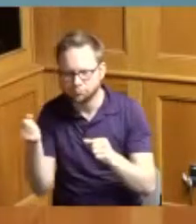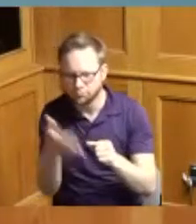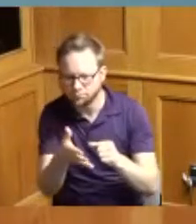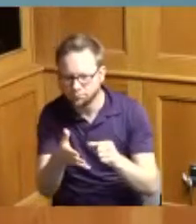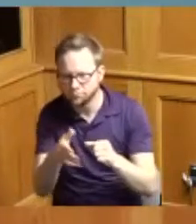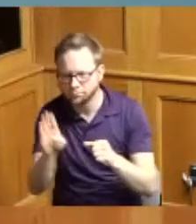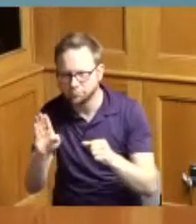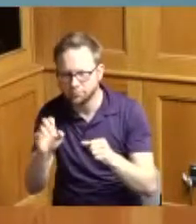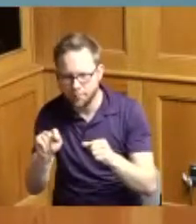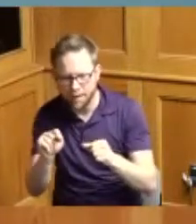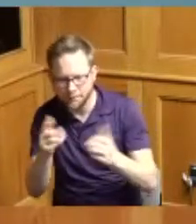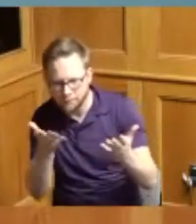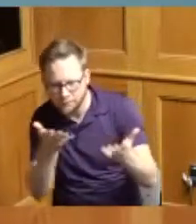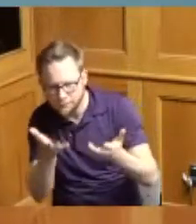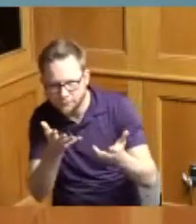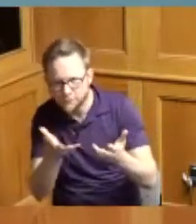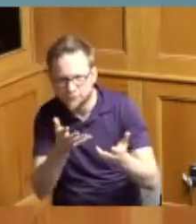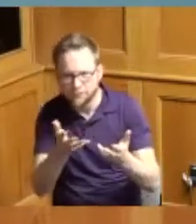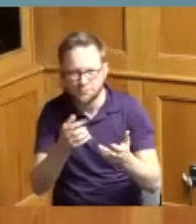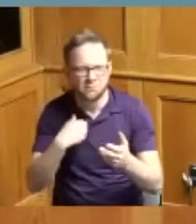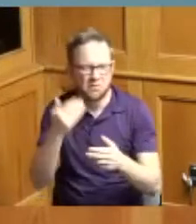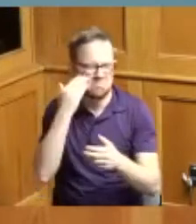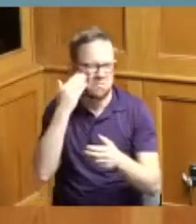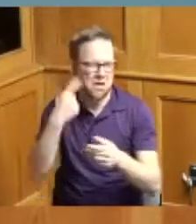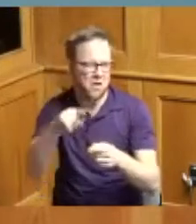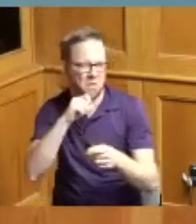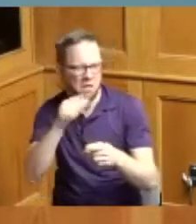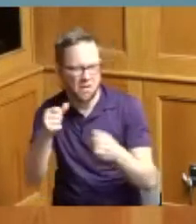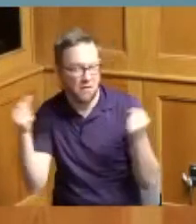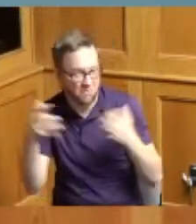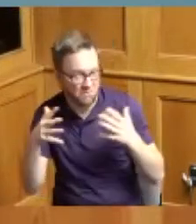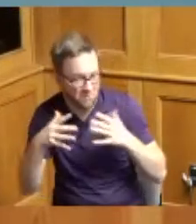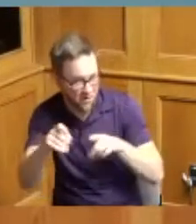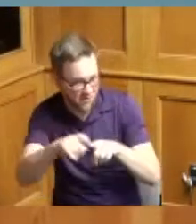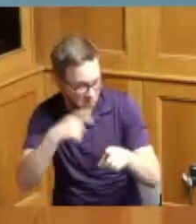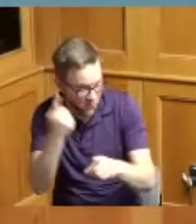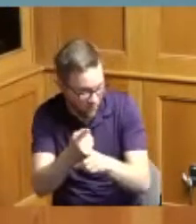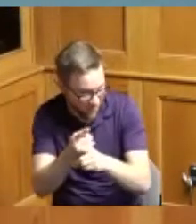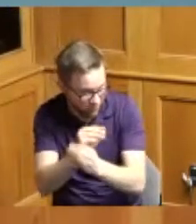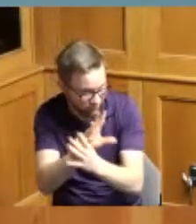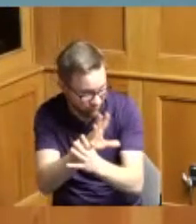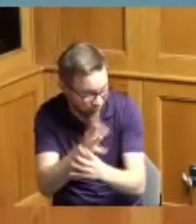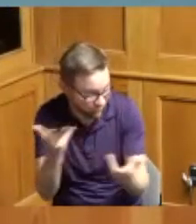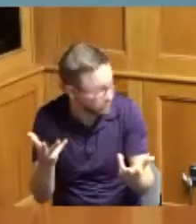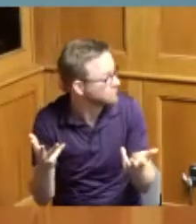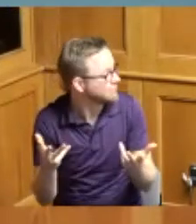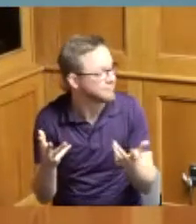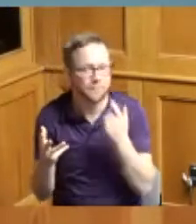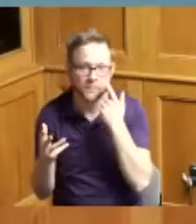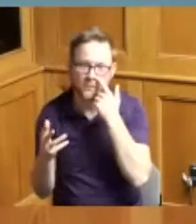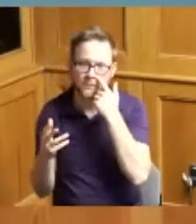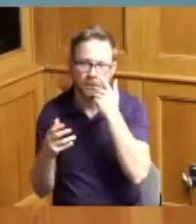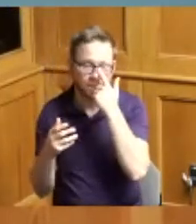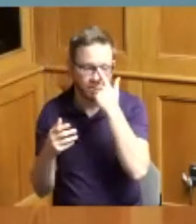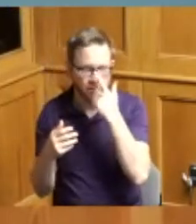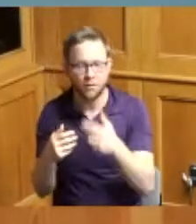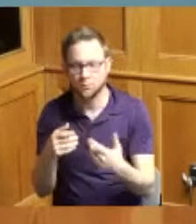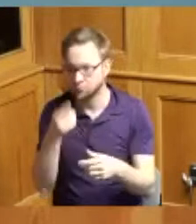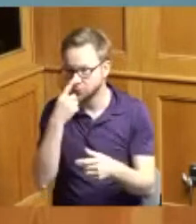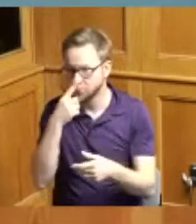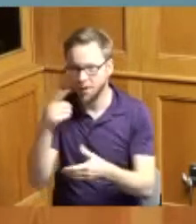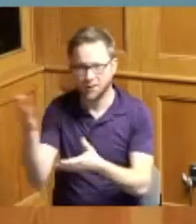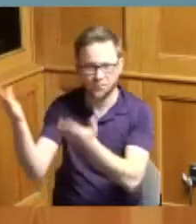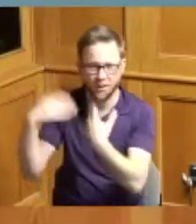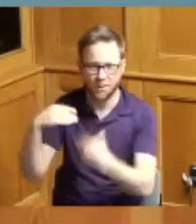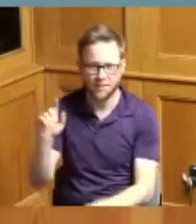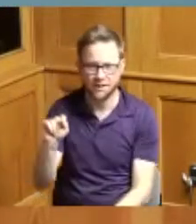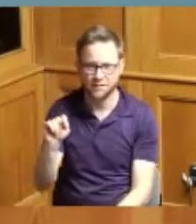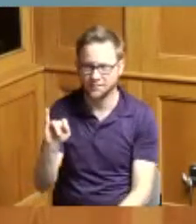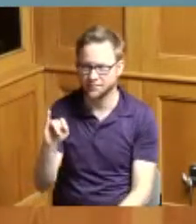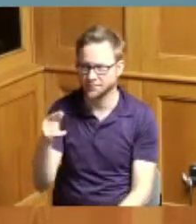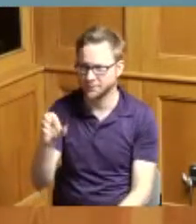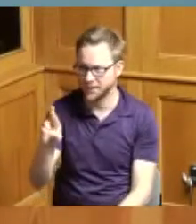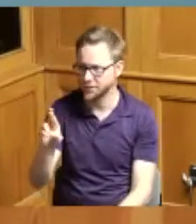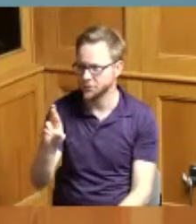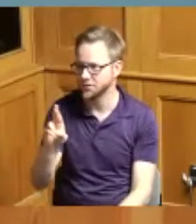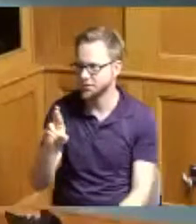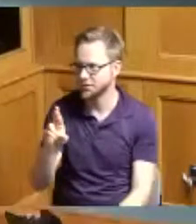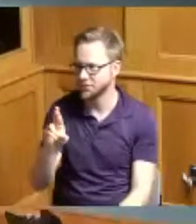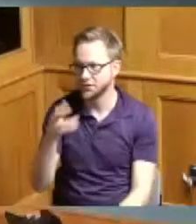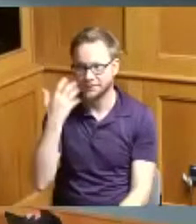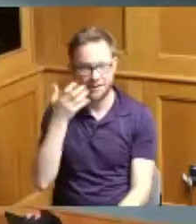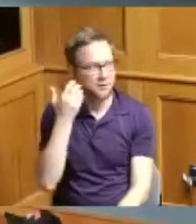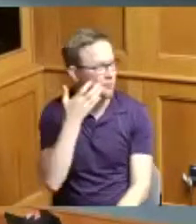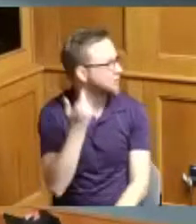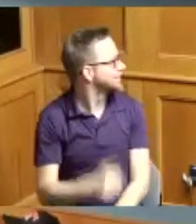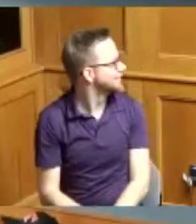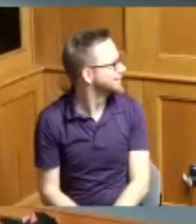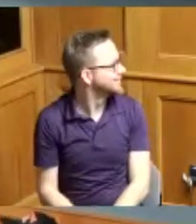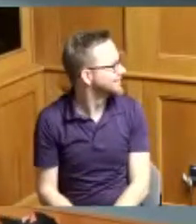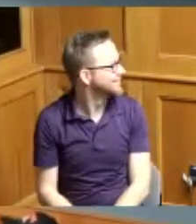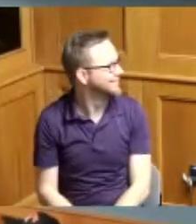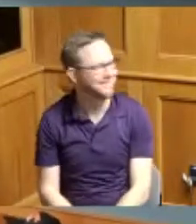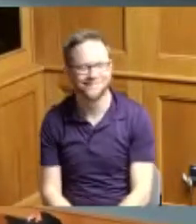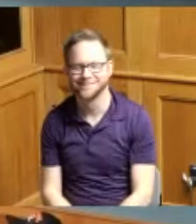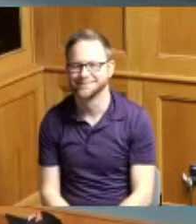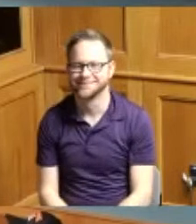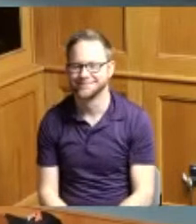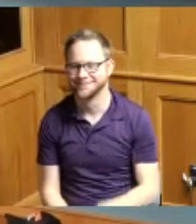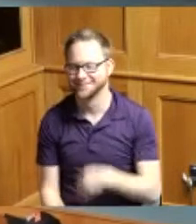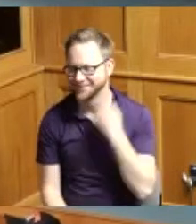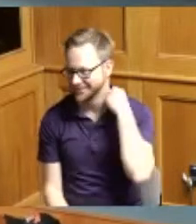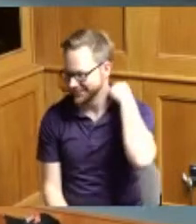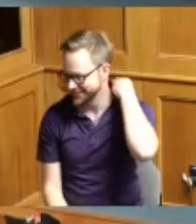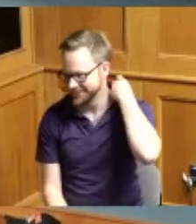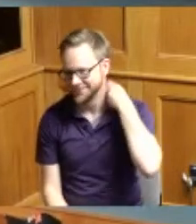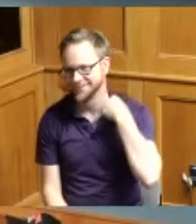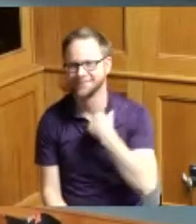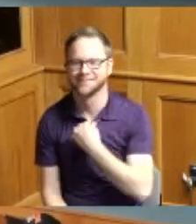know they're not afraid to call in but so we have a visitor here if you can come on in tiger and woo